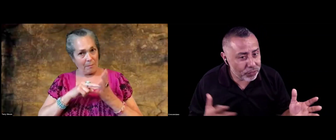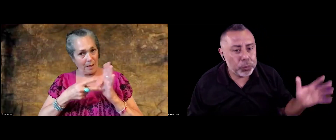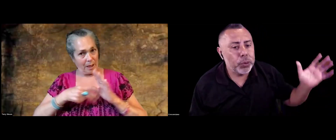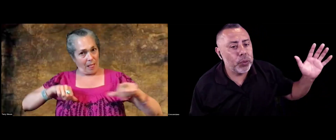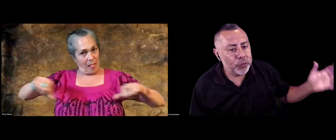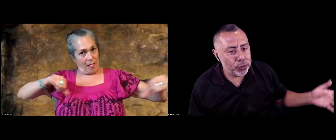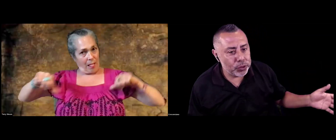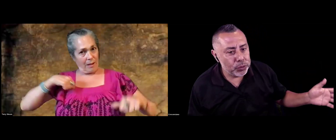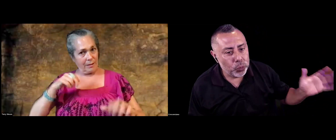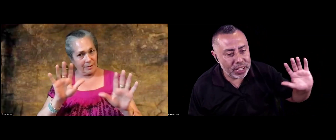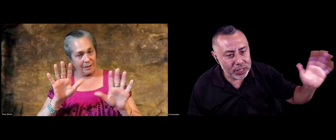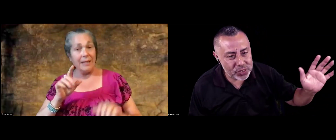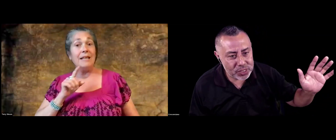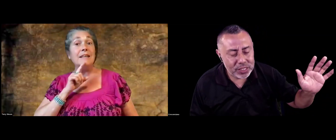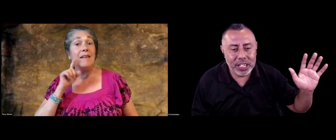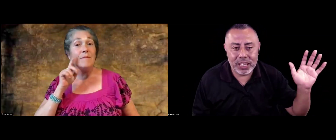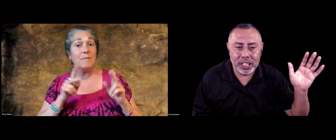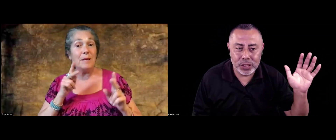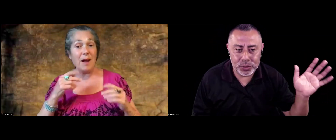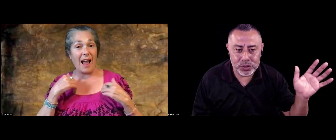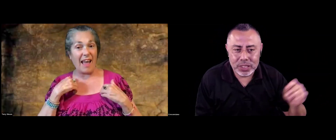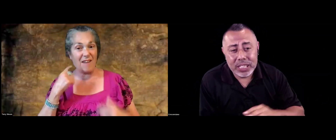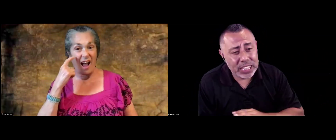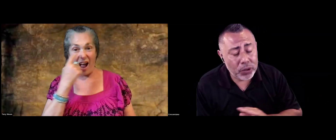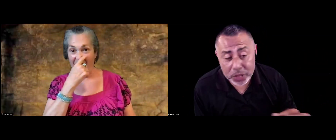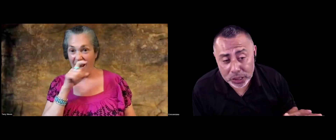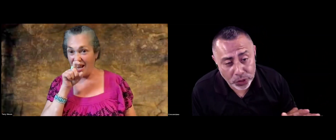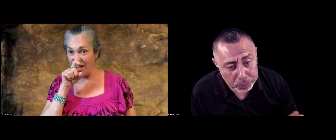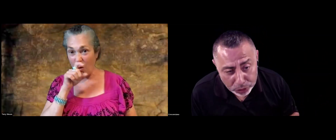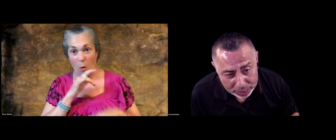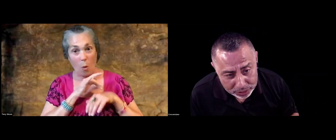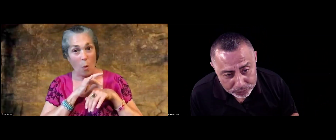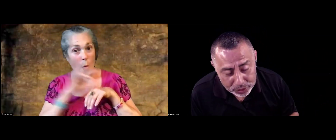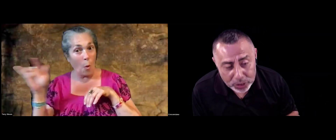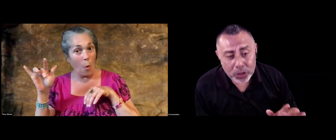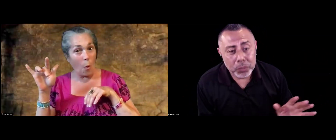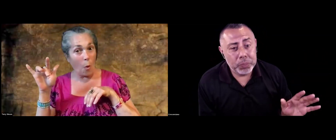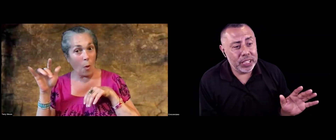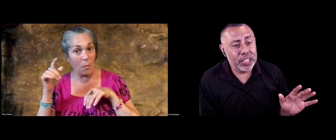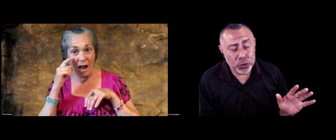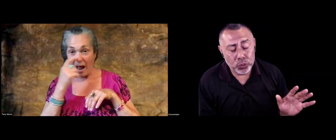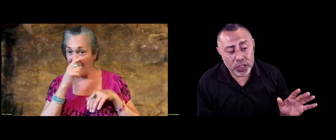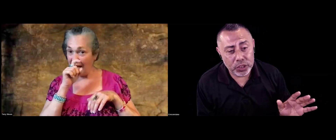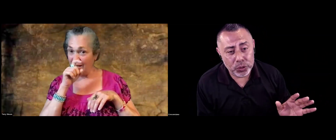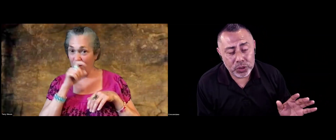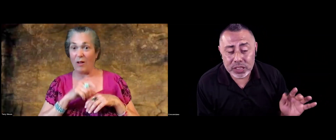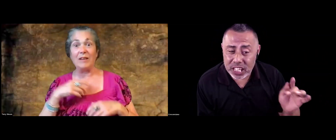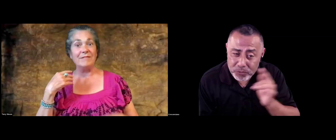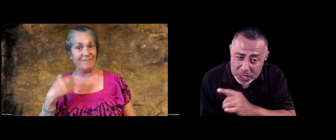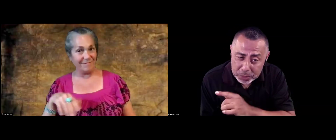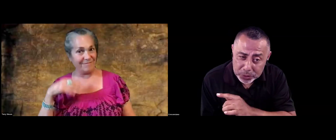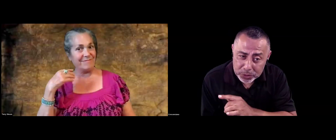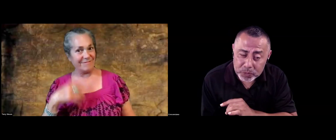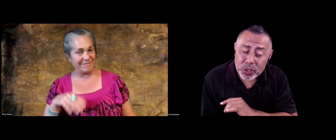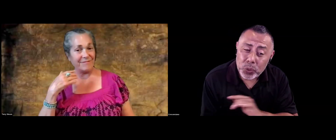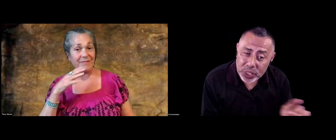Or peripheral waves and hello? Now I'm not trying to brag. But I should warn you, deaf people.